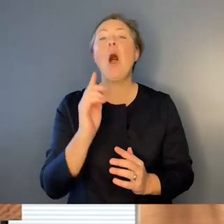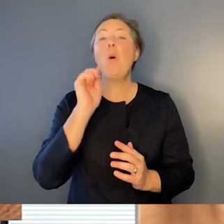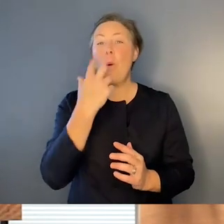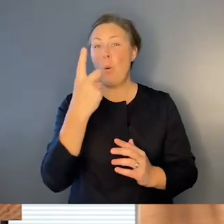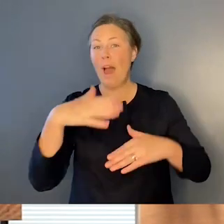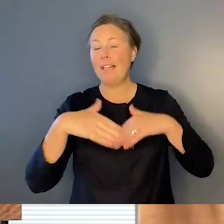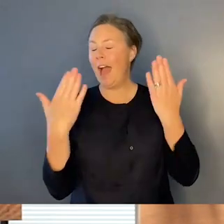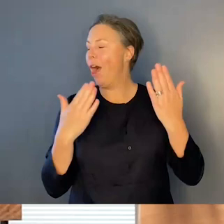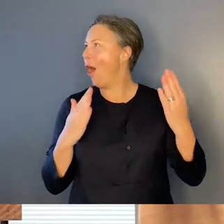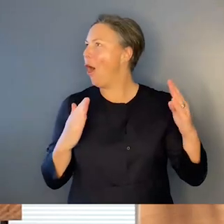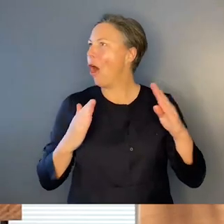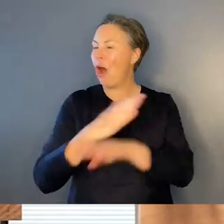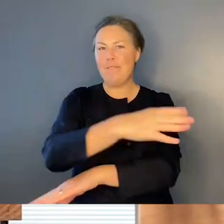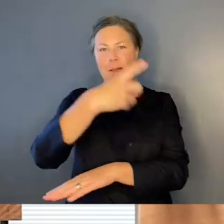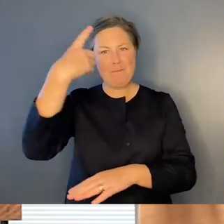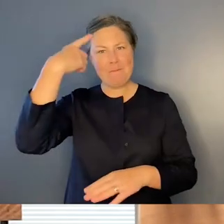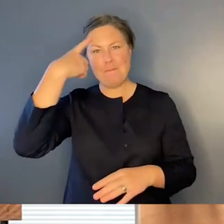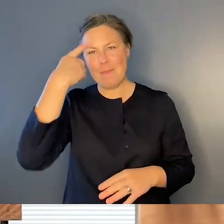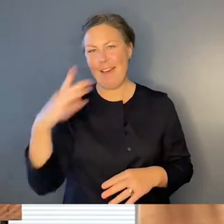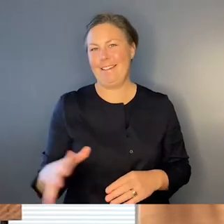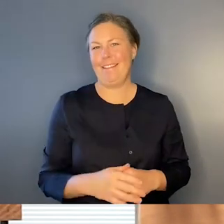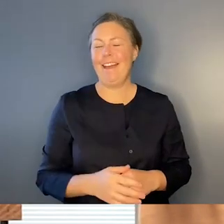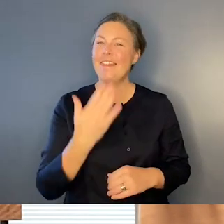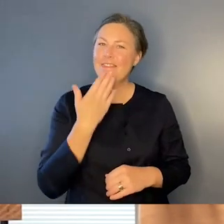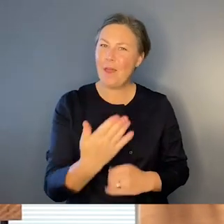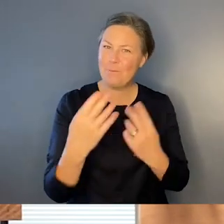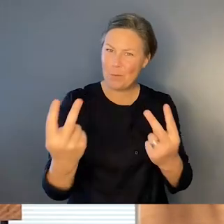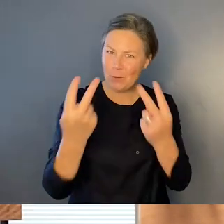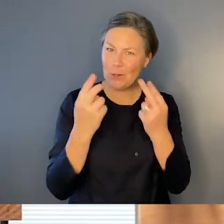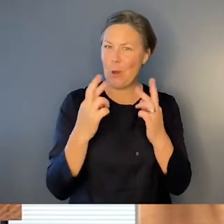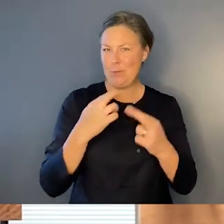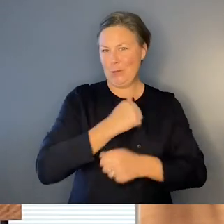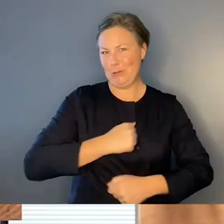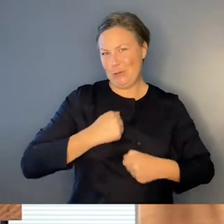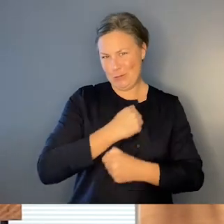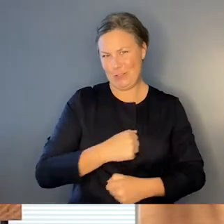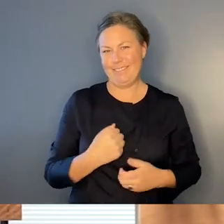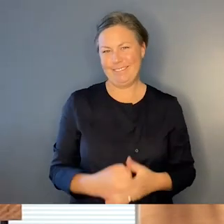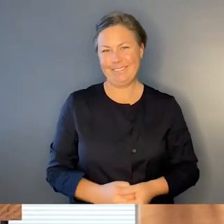Absolutely, yes. KAREN: We can confirm that. So, thank you for being with us today and we hope you've enjoyed our video.